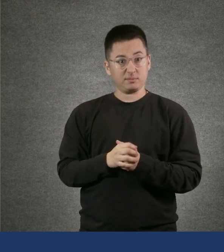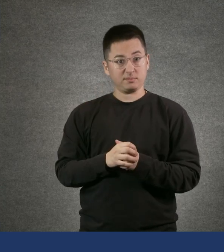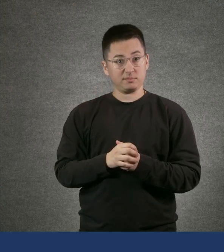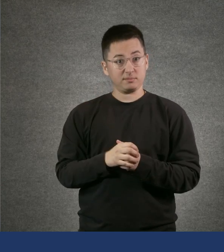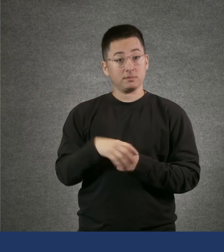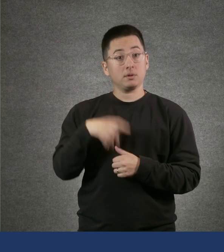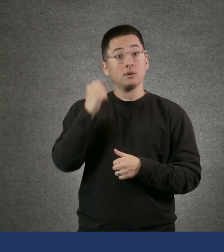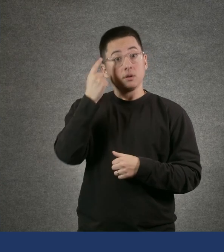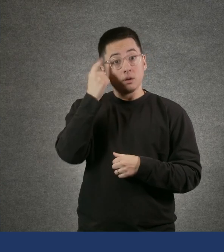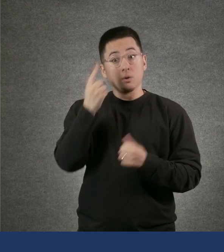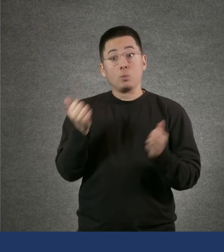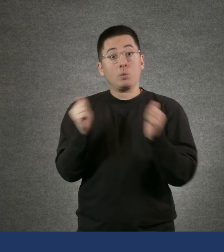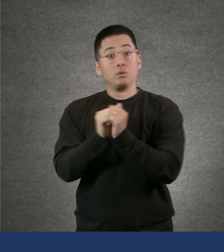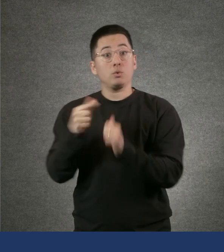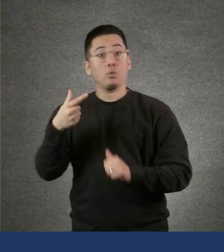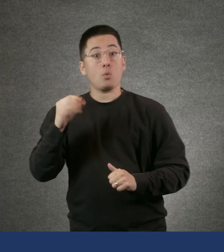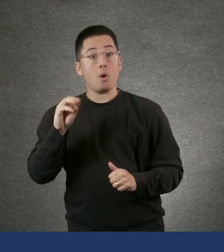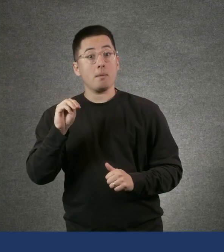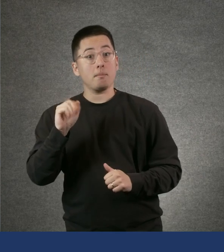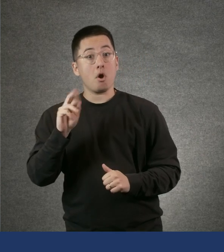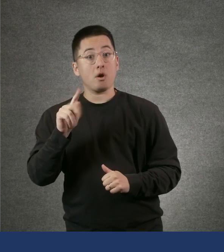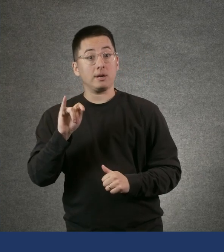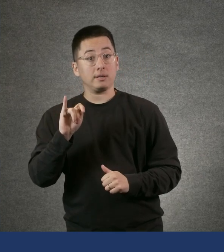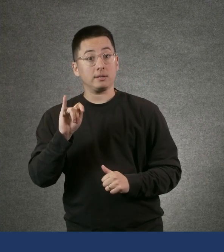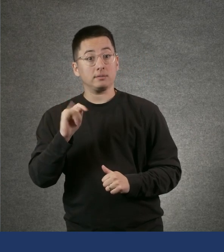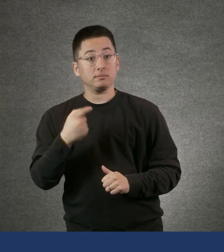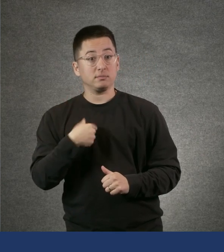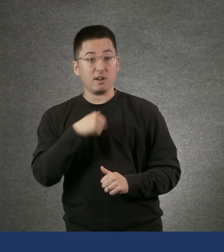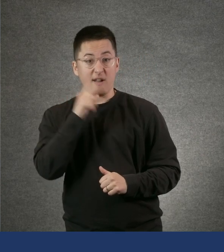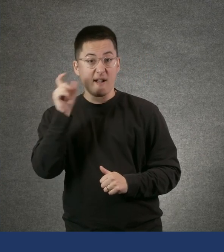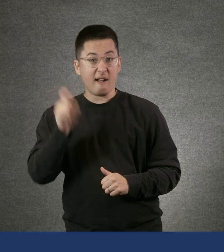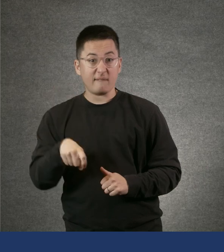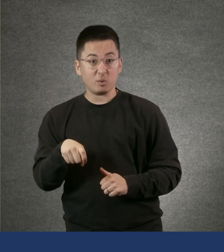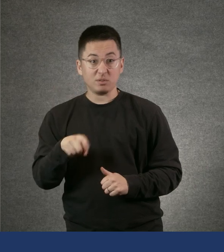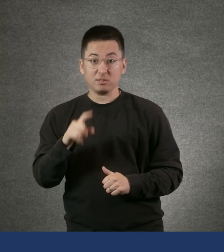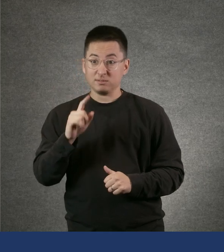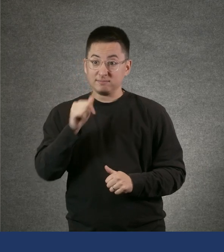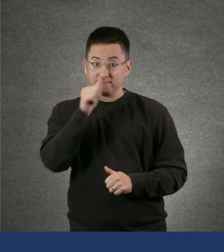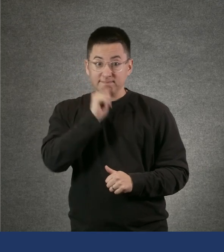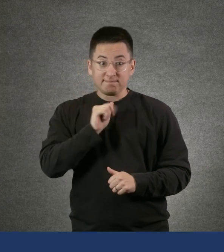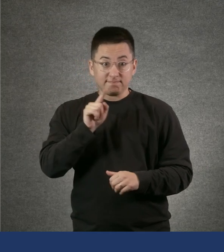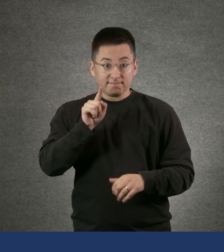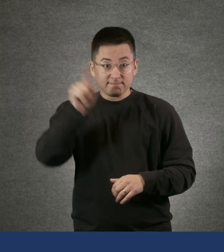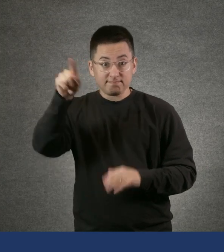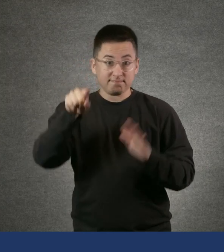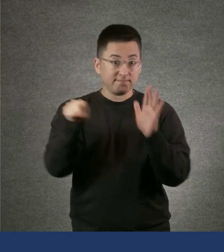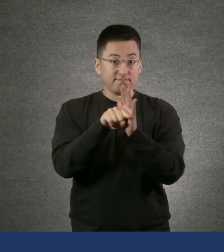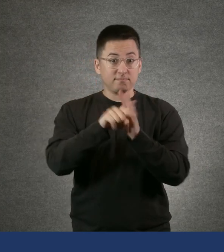I put about 1,500 miles on my chair every year just going on my own.